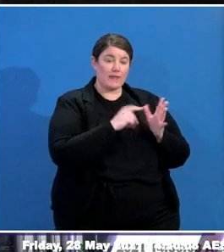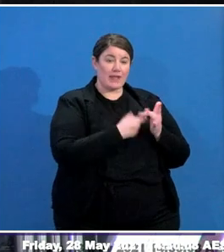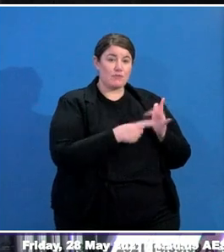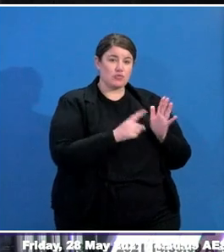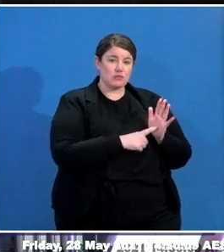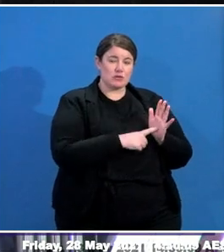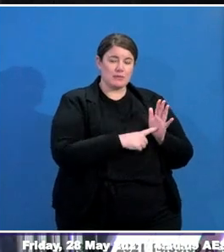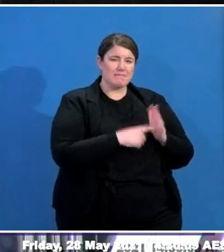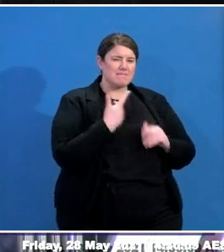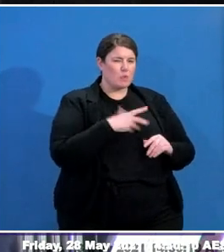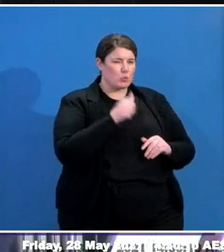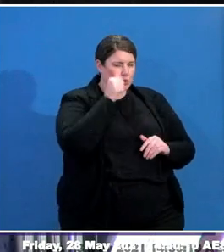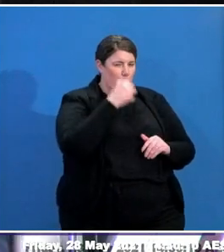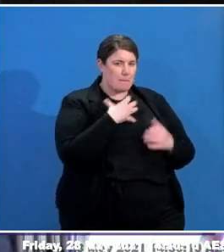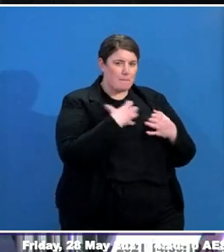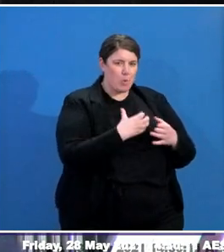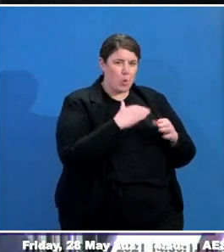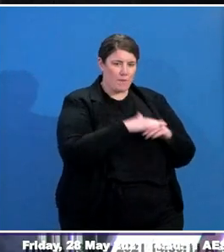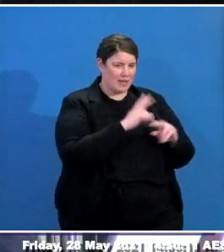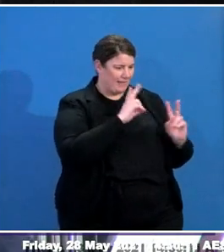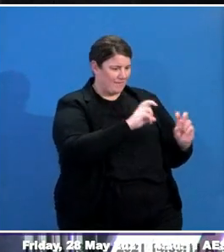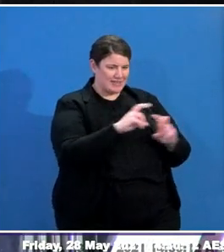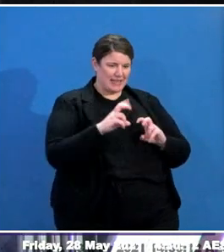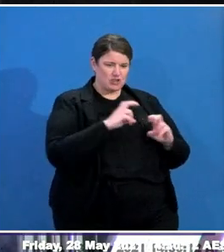I want to understand a little bit about how these investigations work.